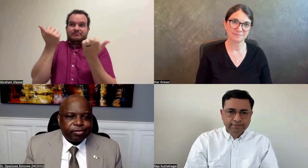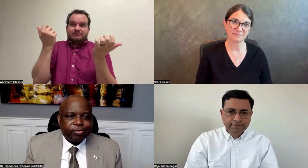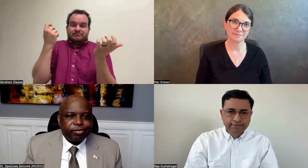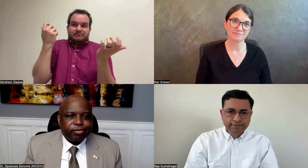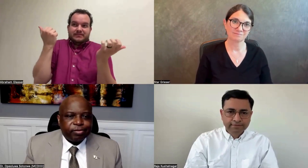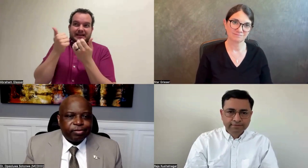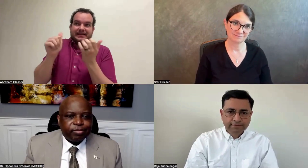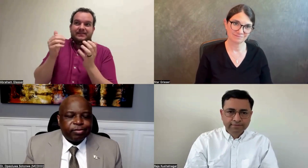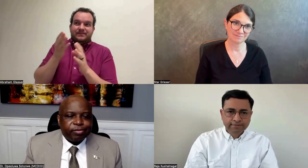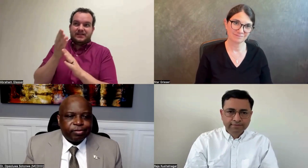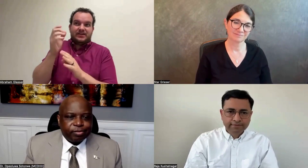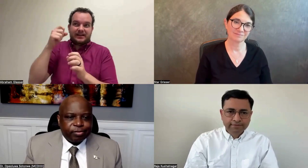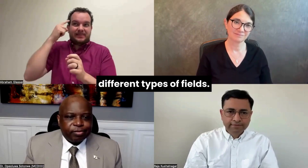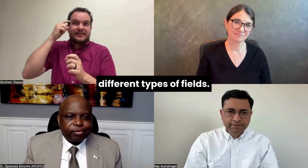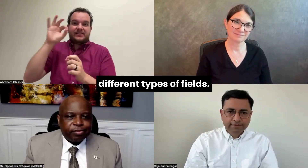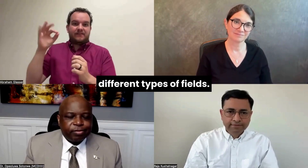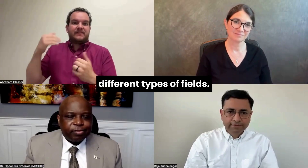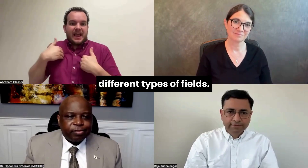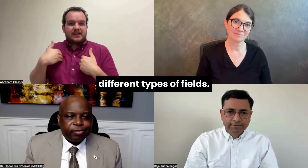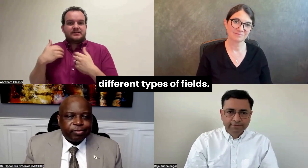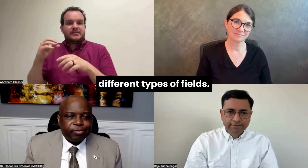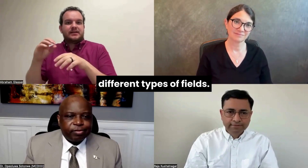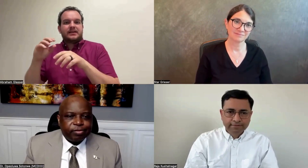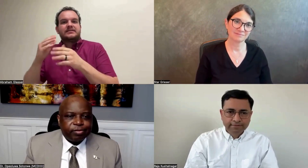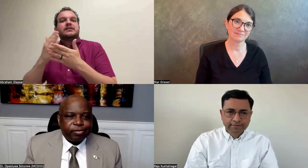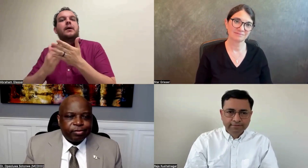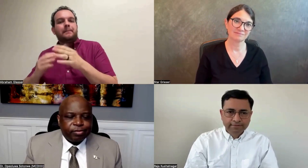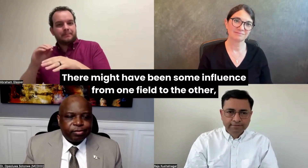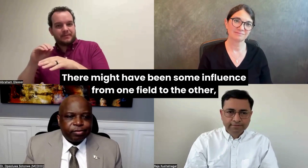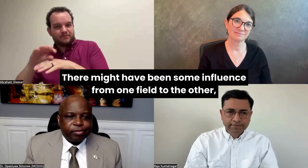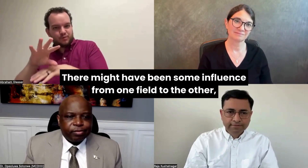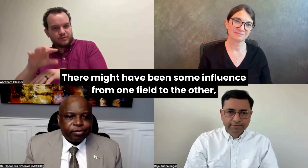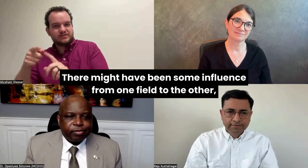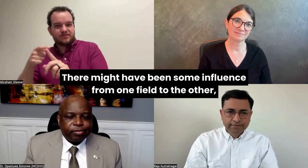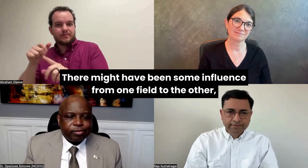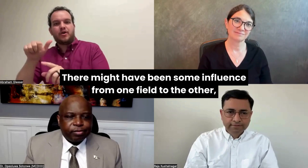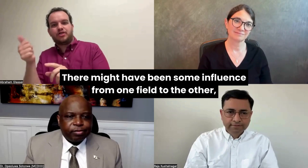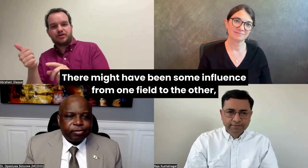different types of fields. There might have been some influence from one field to the other,